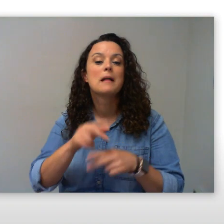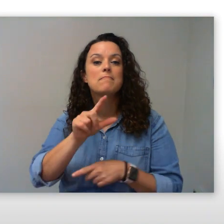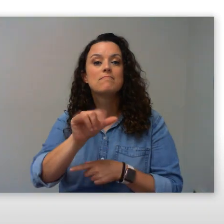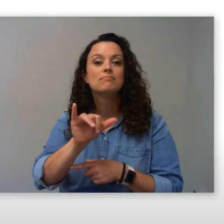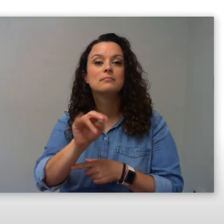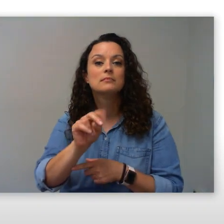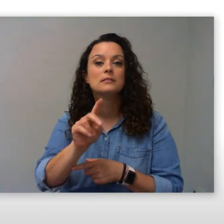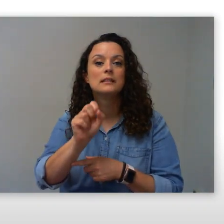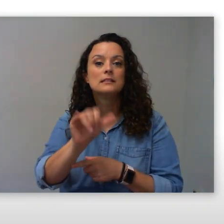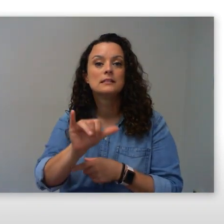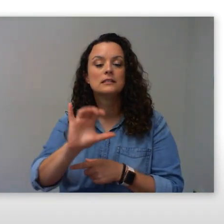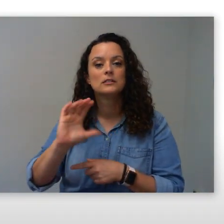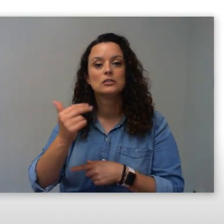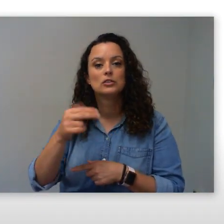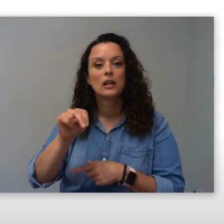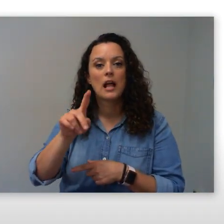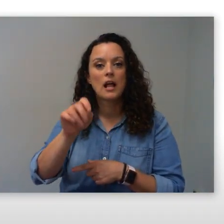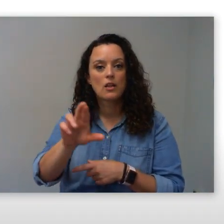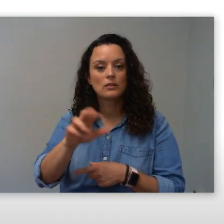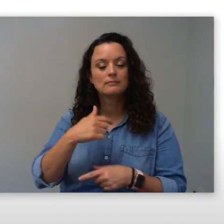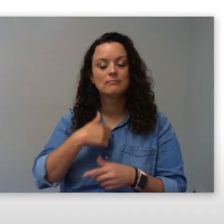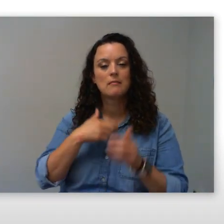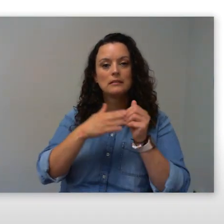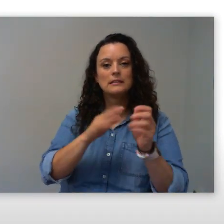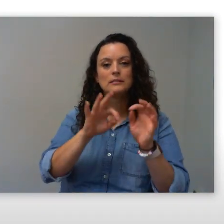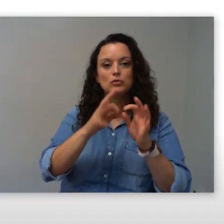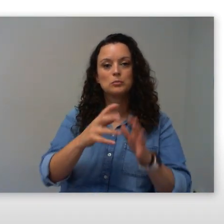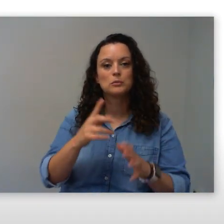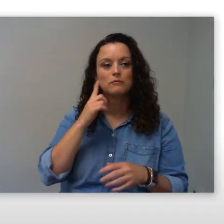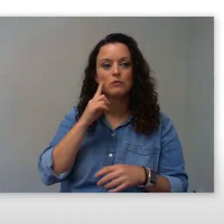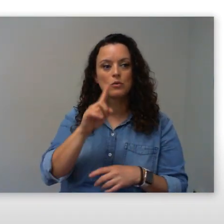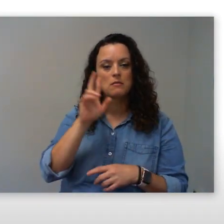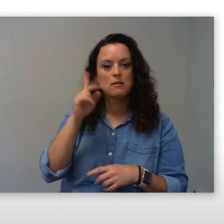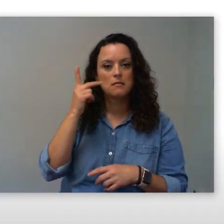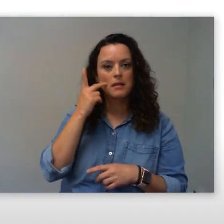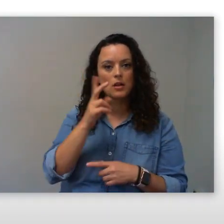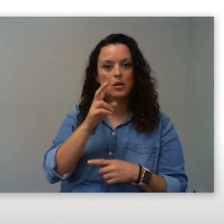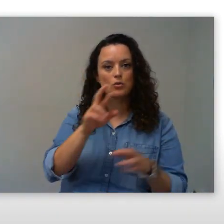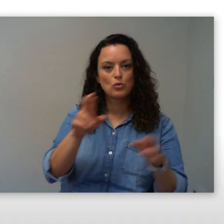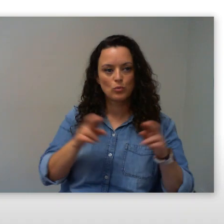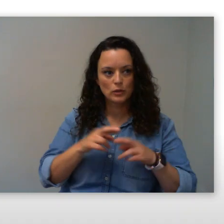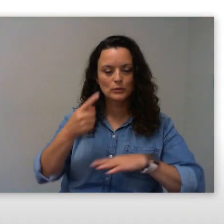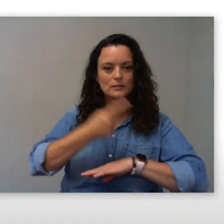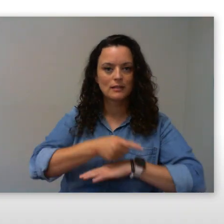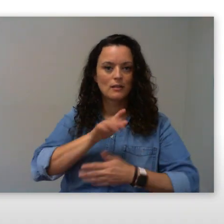lead interpreter for plano regional day school program for the deaf i've been this will be my